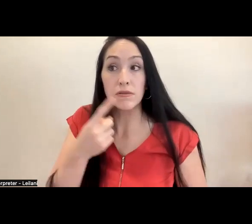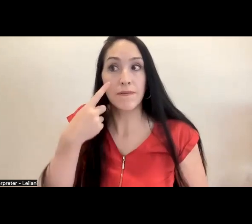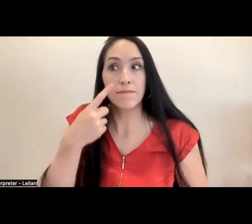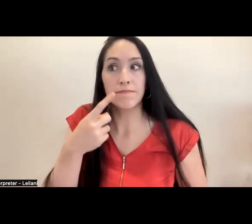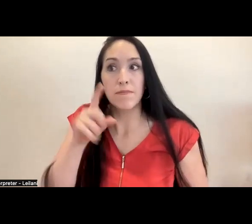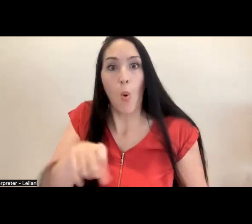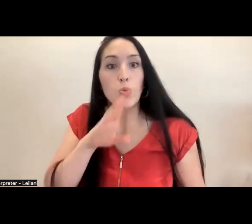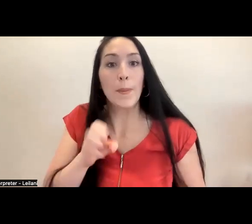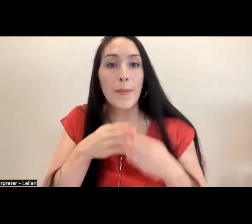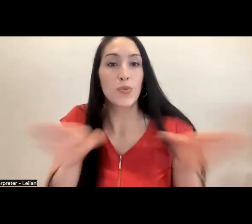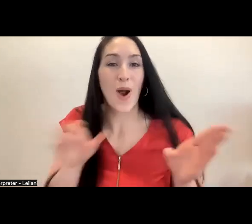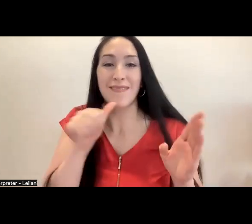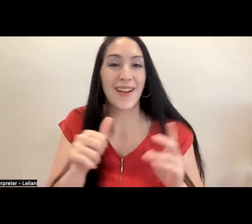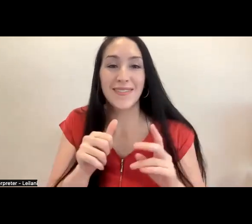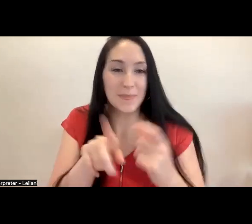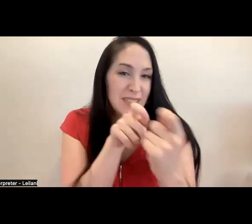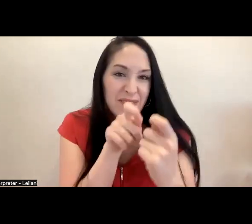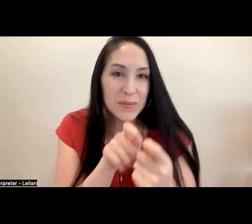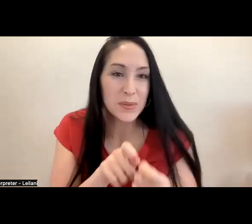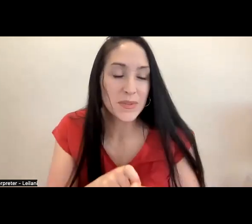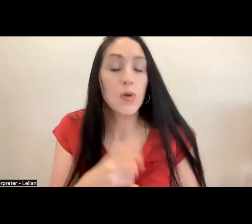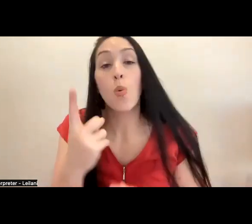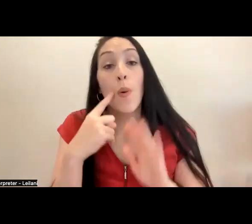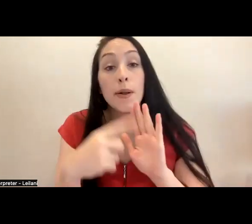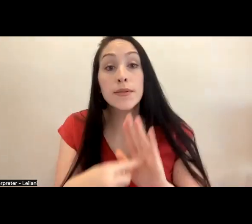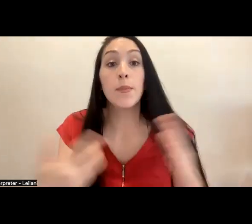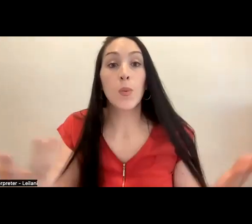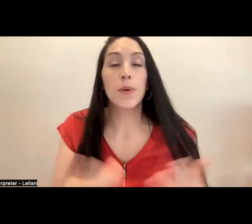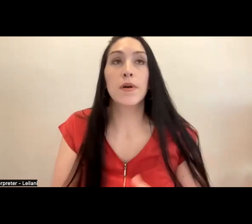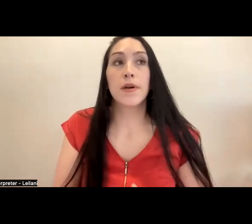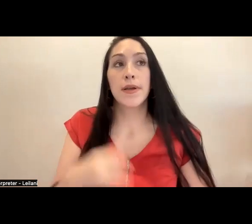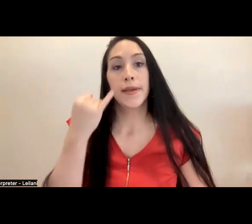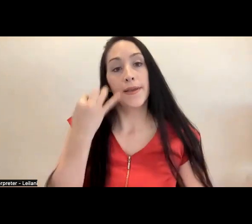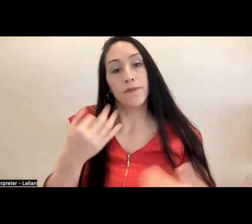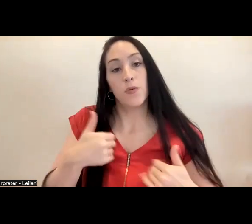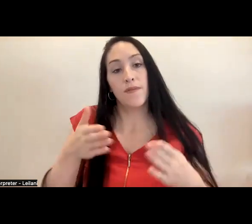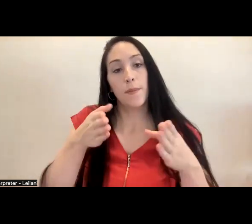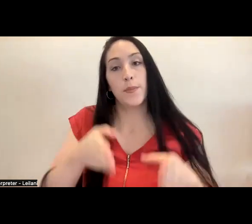example, the one example they did give is what if you had an individual who needed help